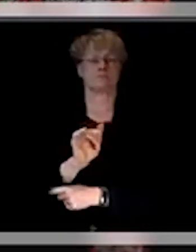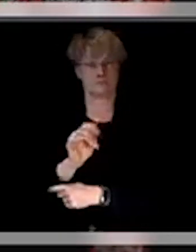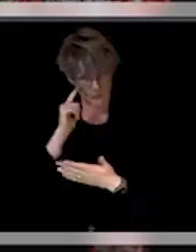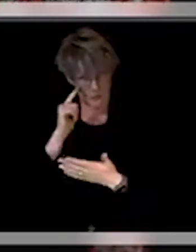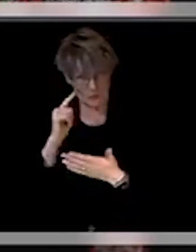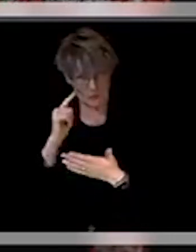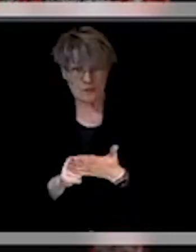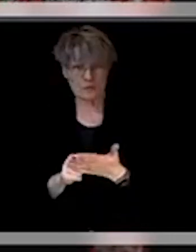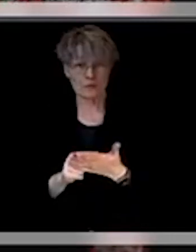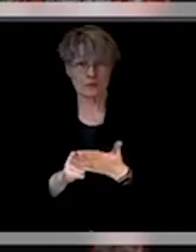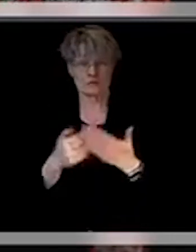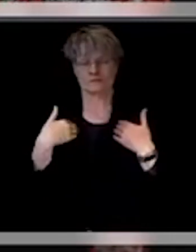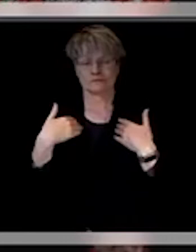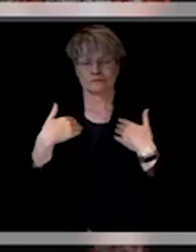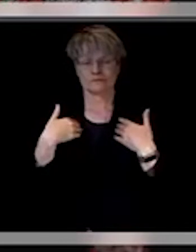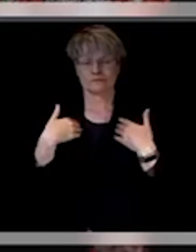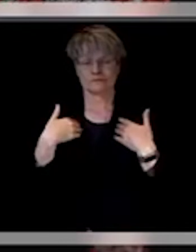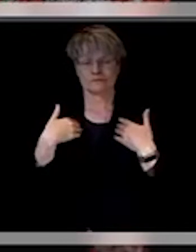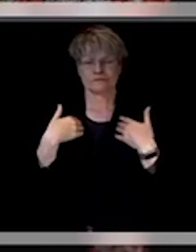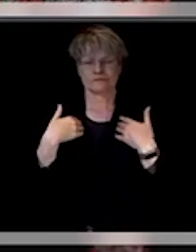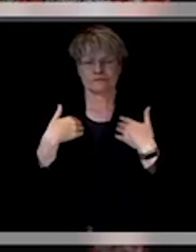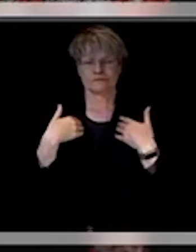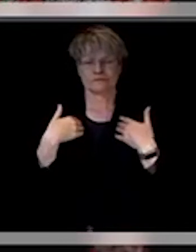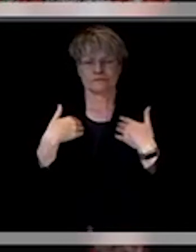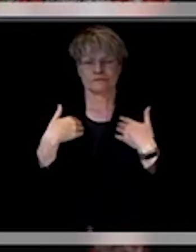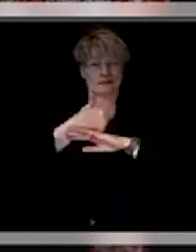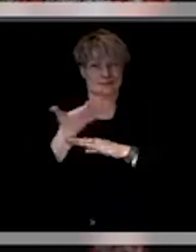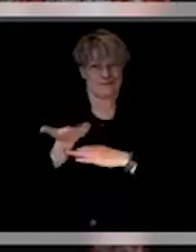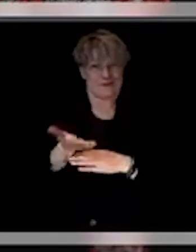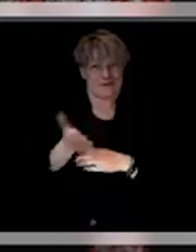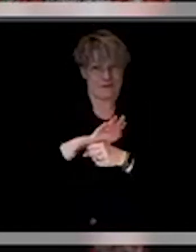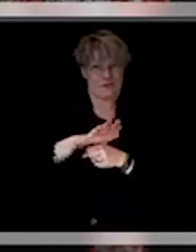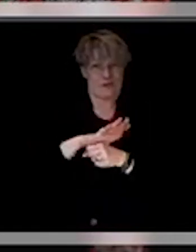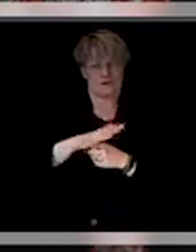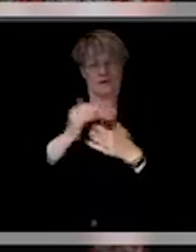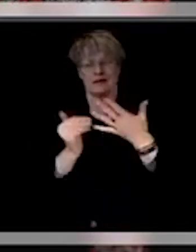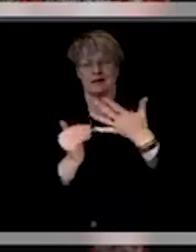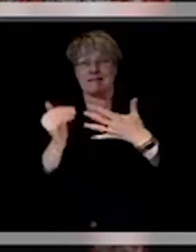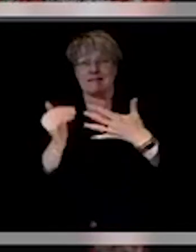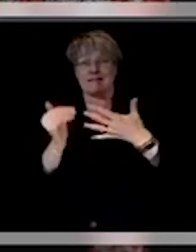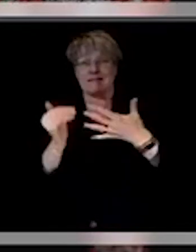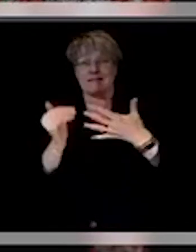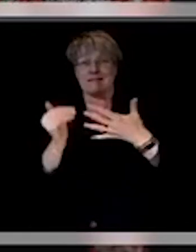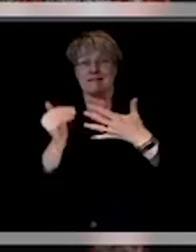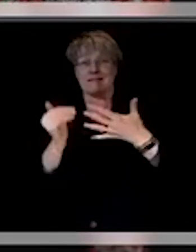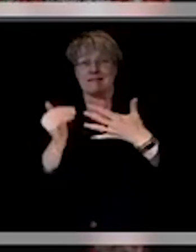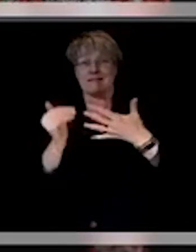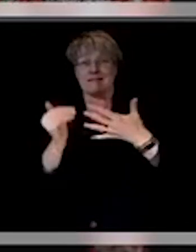at like a Level 3 right for our you know threat or whatever is? At what point would, especially